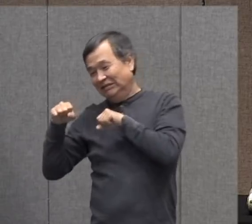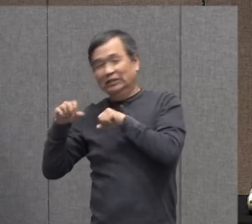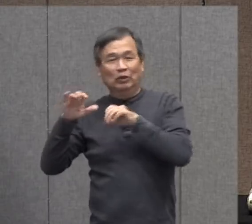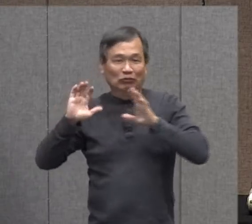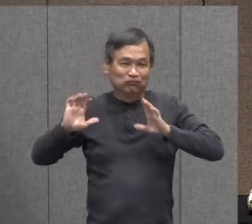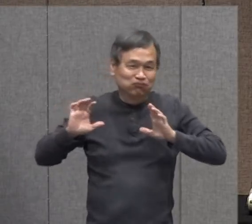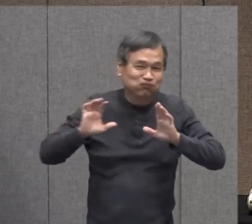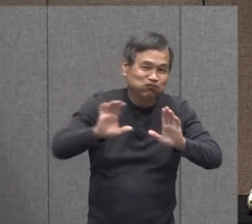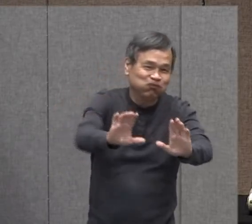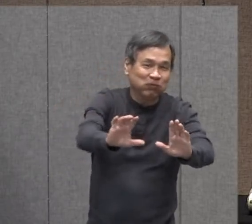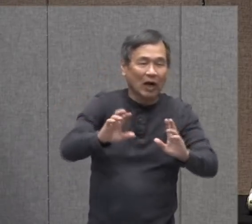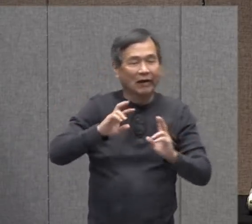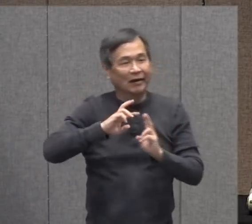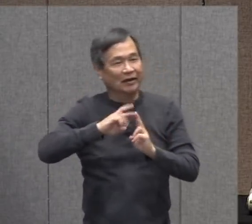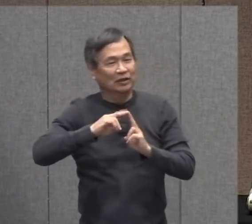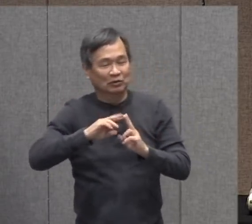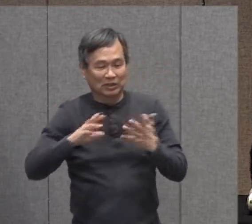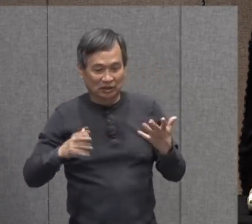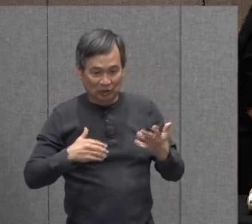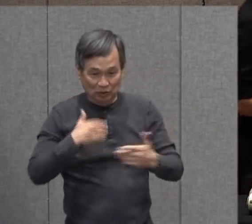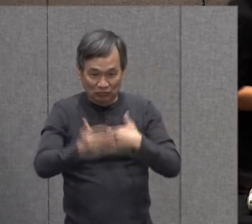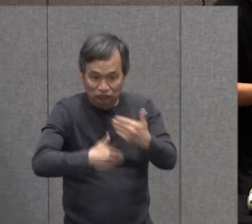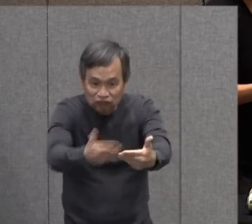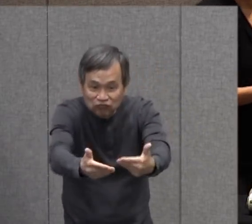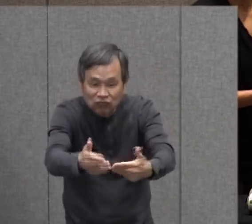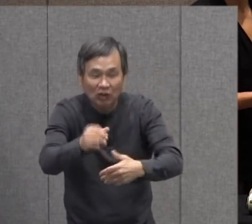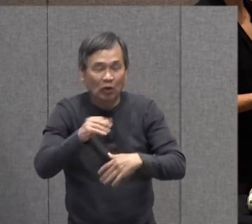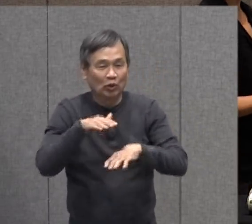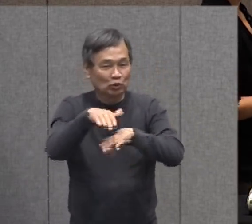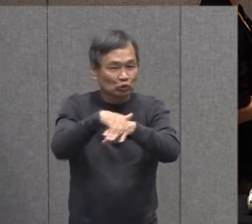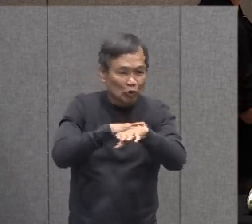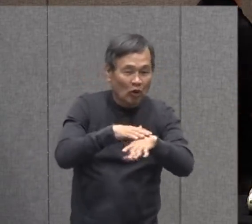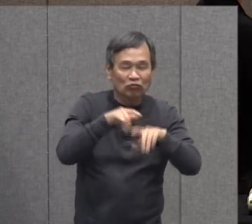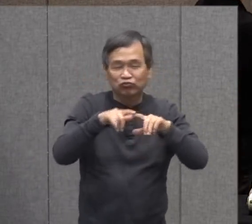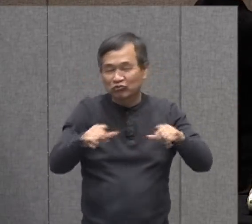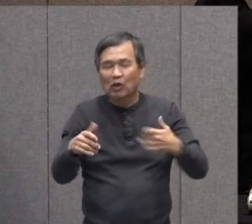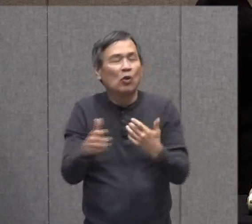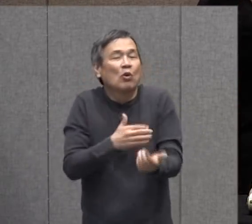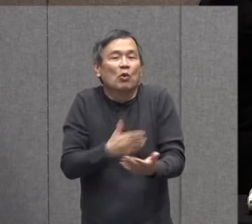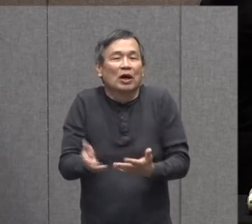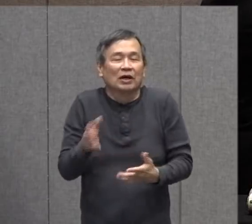One of the types of energy we talked about last time was mechanical energy.